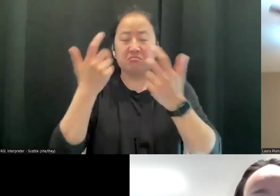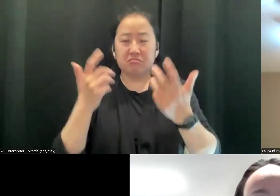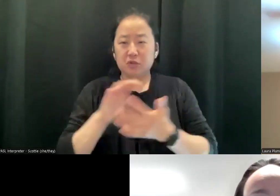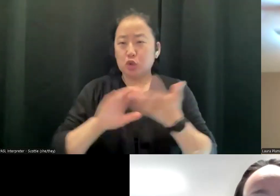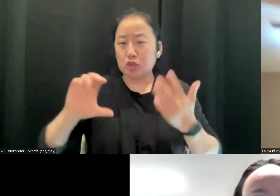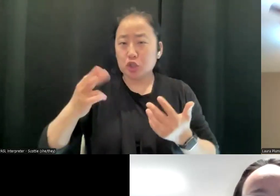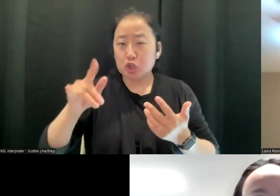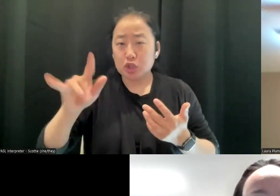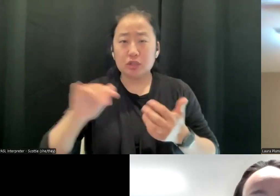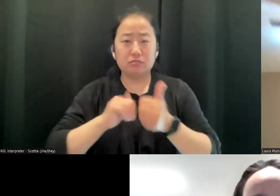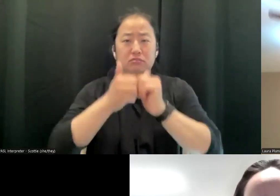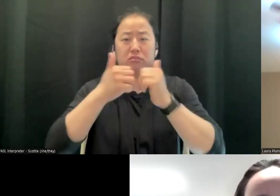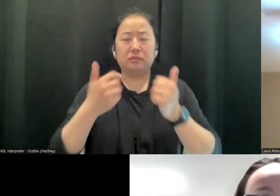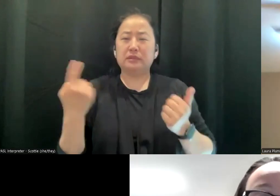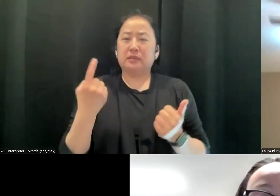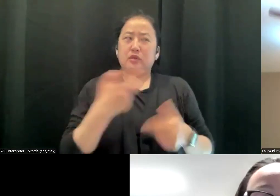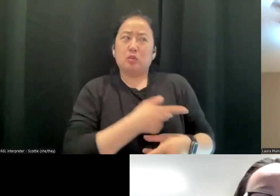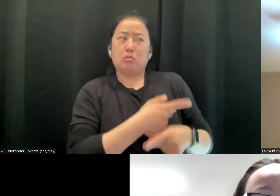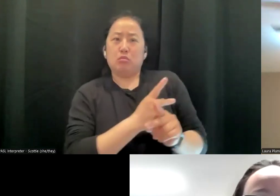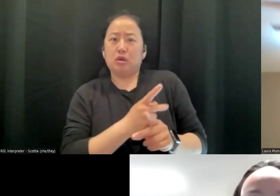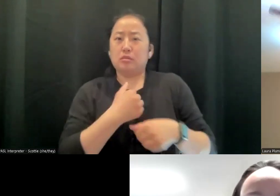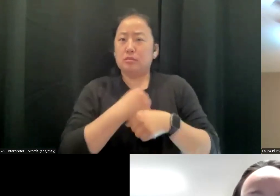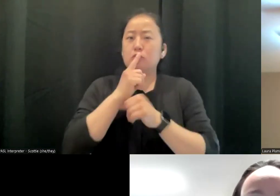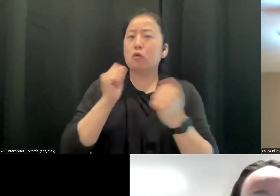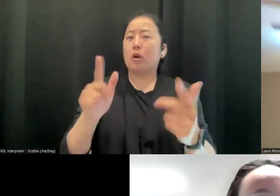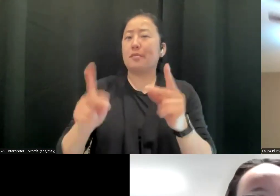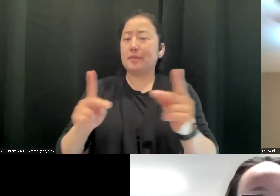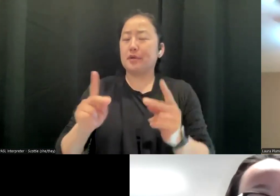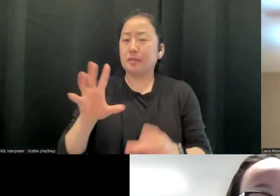somebody can borrow in order to participate. We had a gentleman at our Buffalo center who